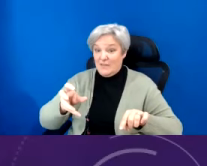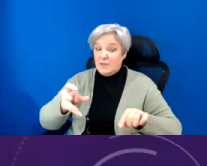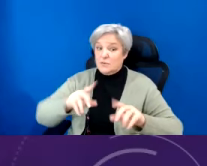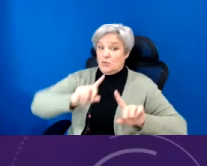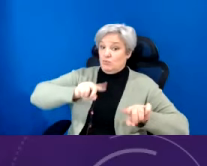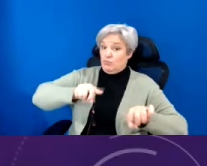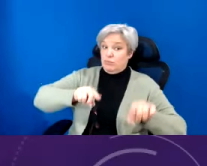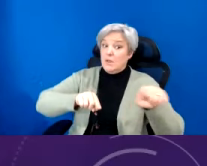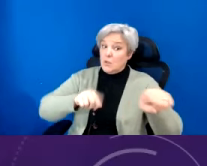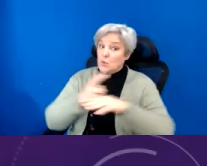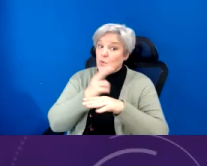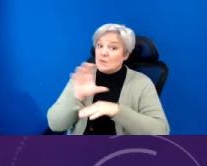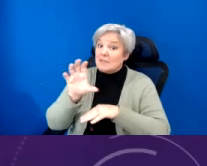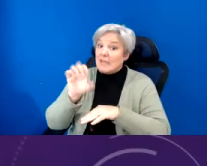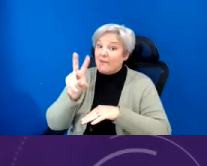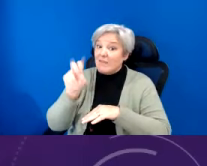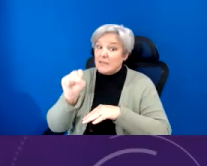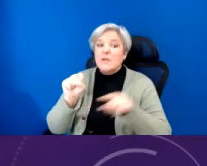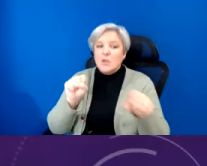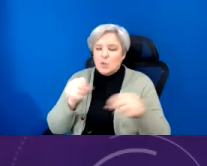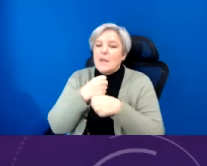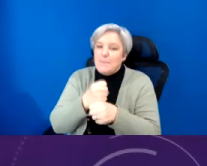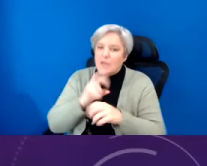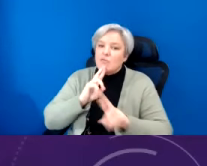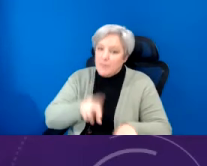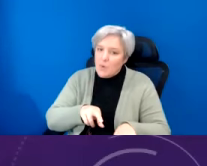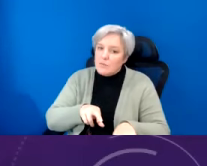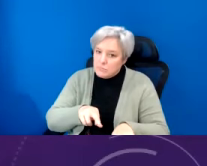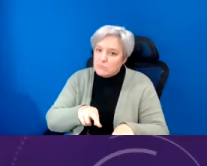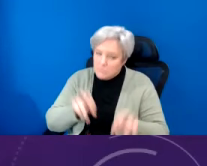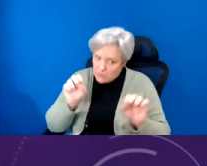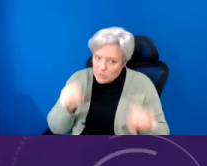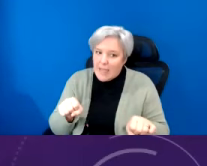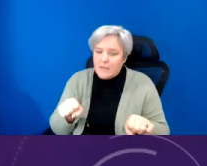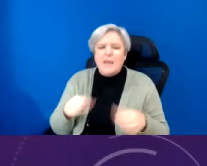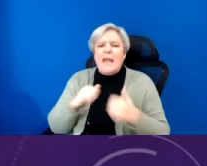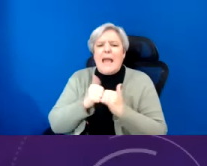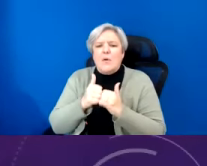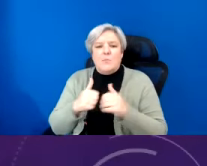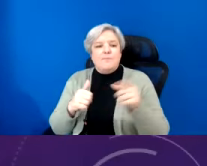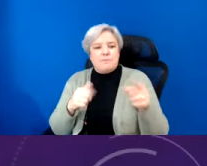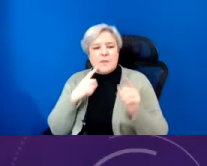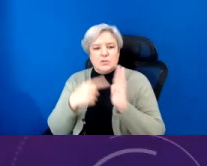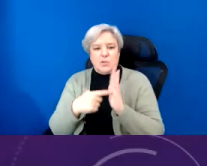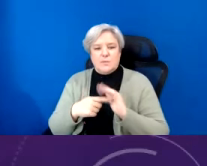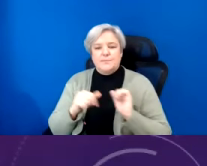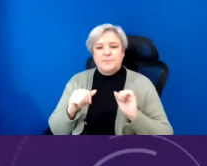you can generate a report for the semester as well. And to do this, you want to go into your course